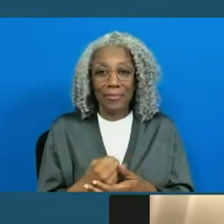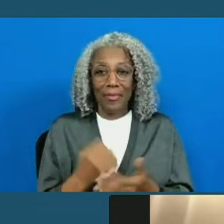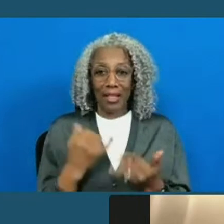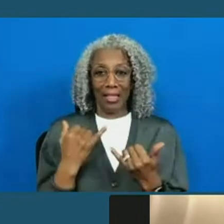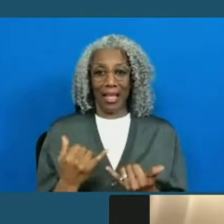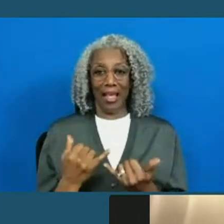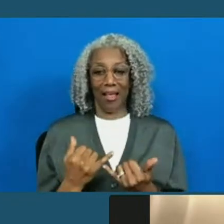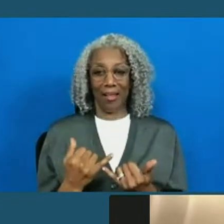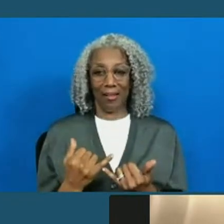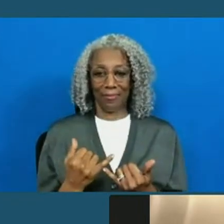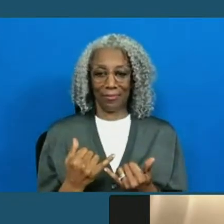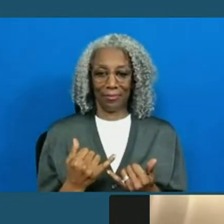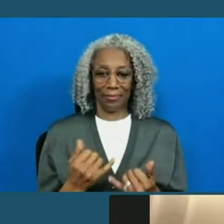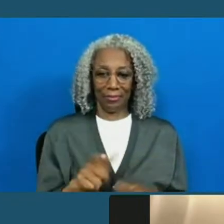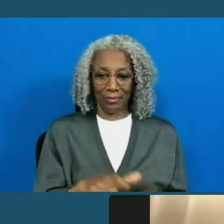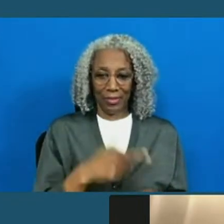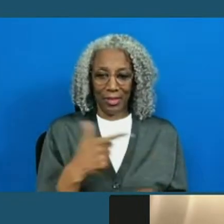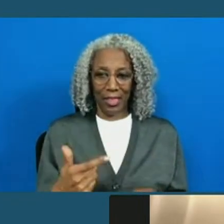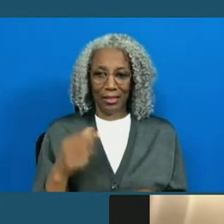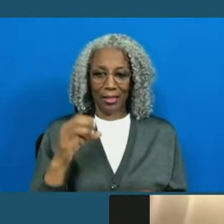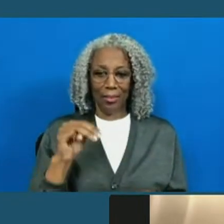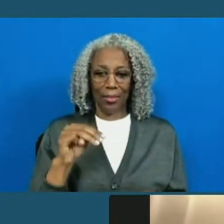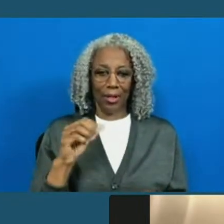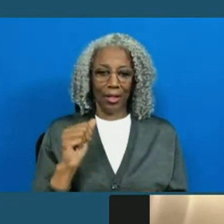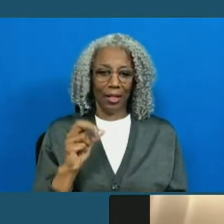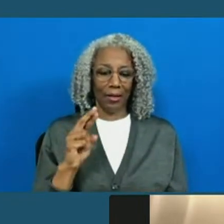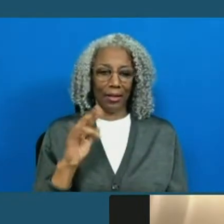if you don't get it, you don't